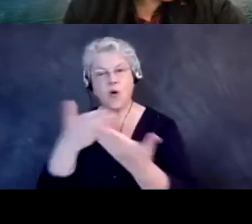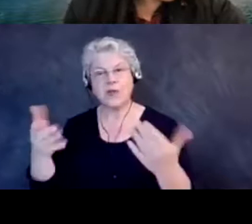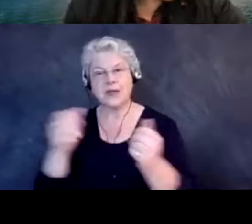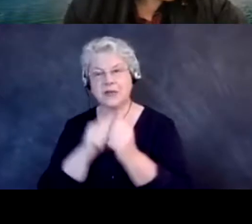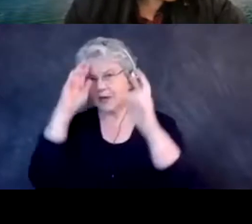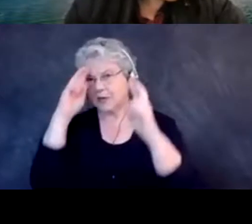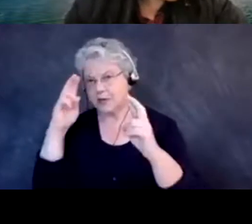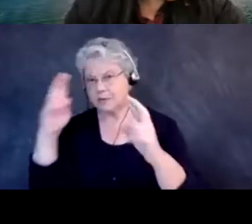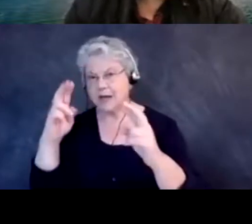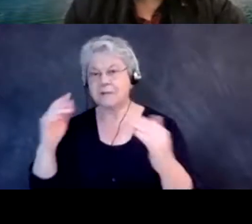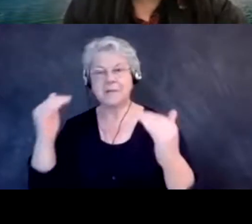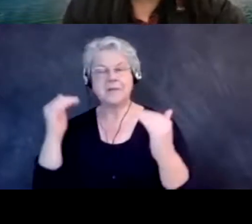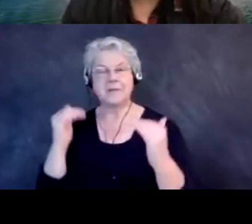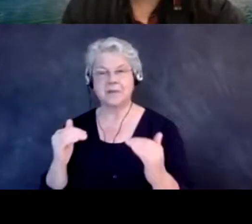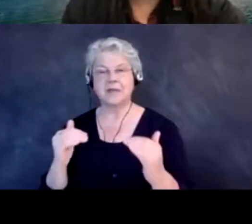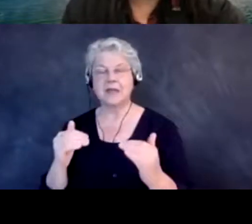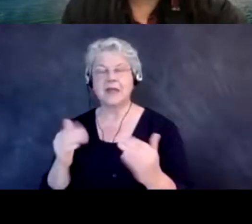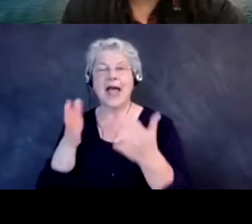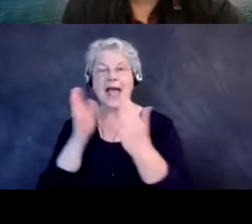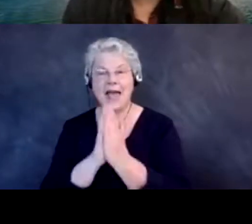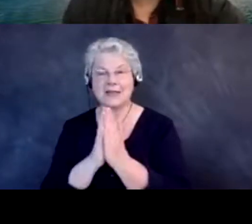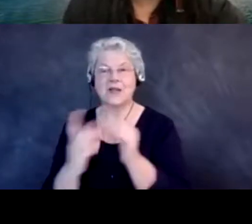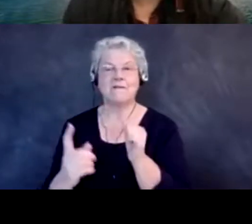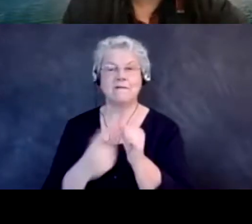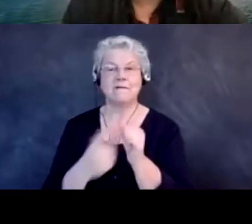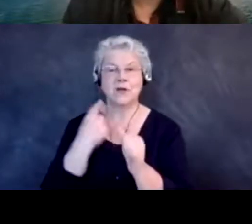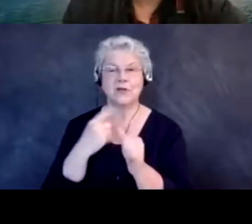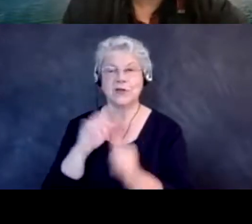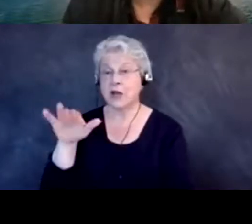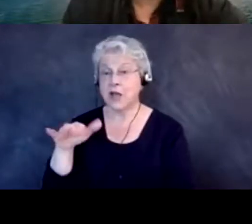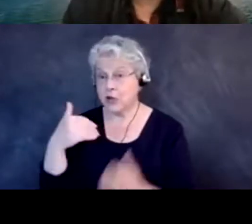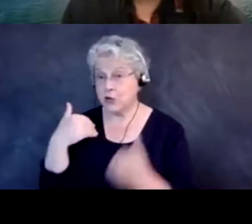Another one is to ask first. So do you have permission to do what you're doing? This means